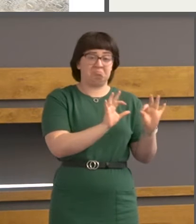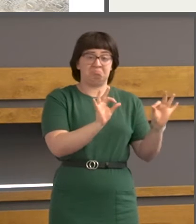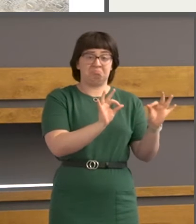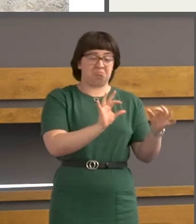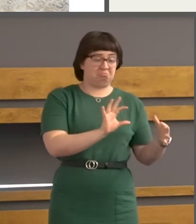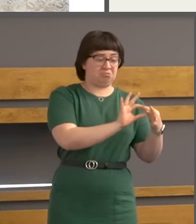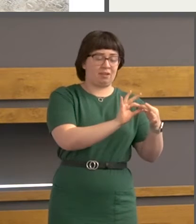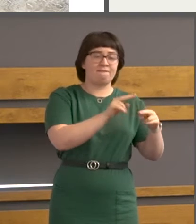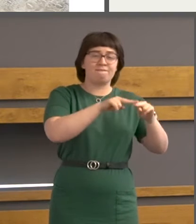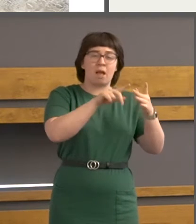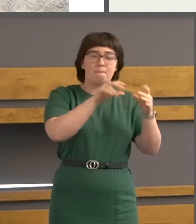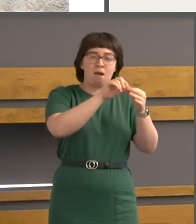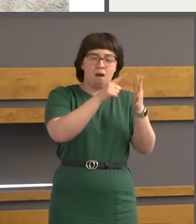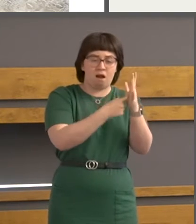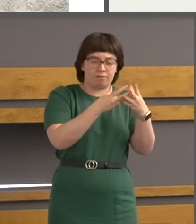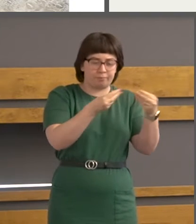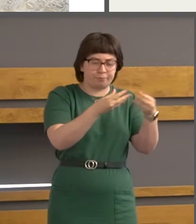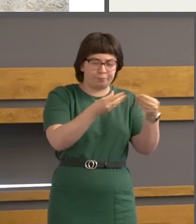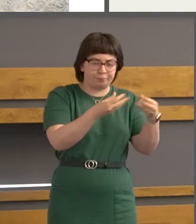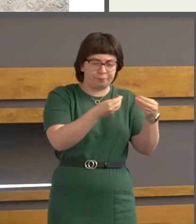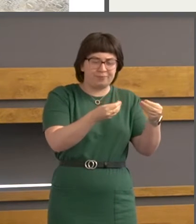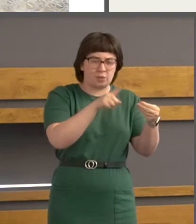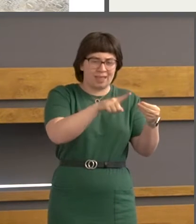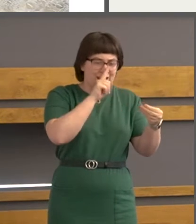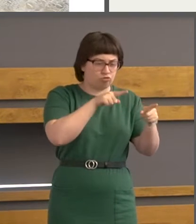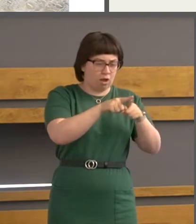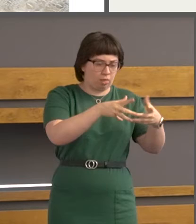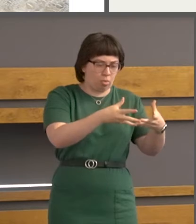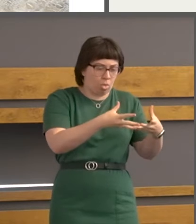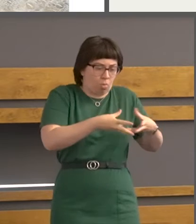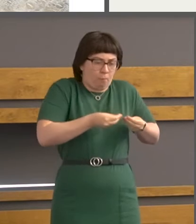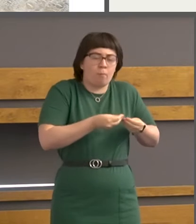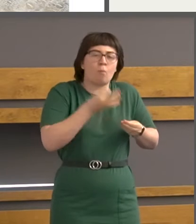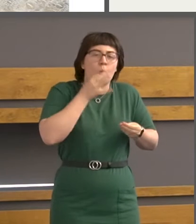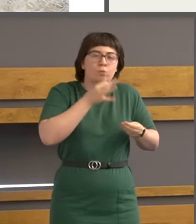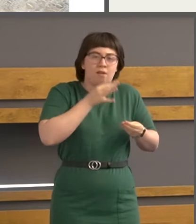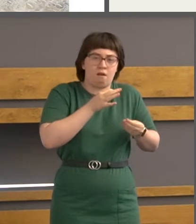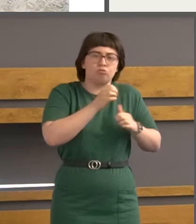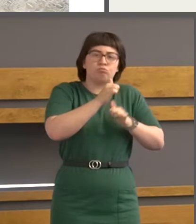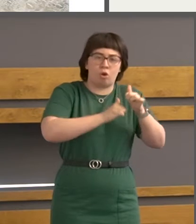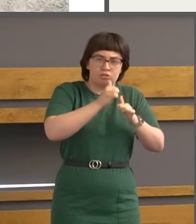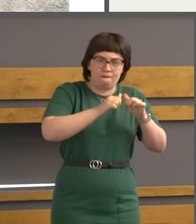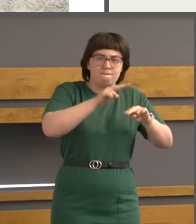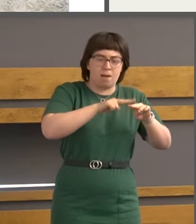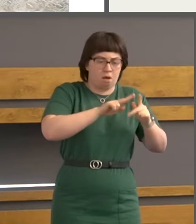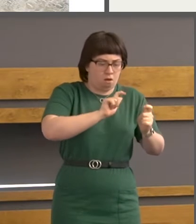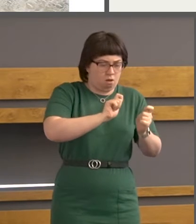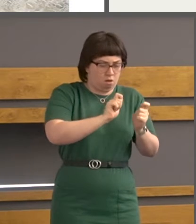The fibers are fill liberated and macerated so that they can accept water, and the structure of the fiber changes in that process.